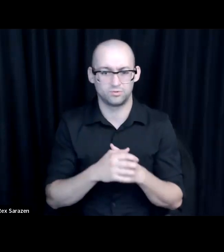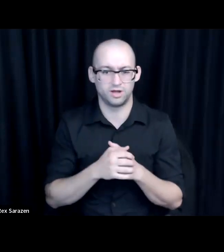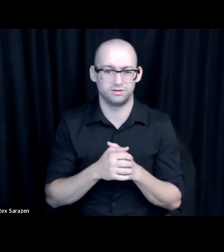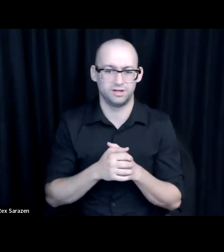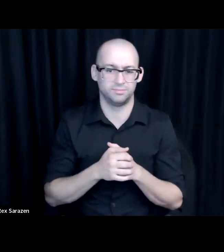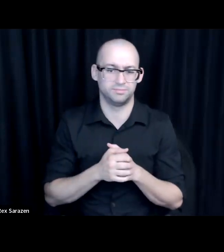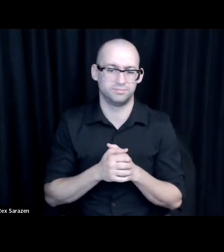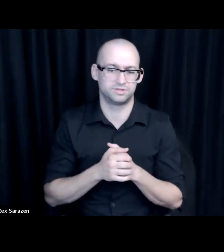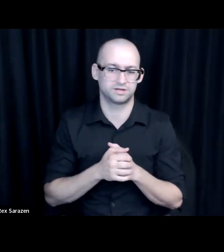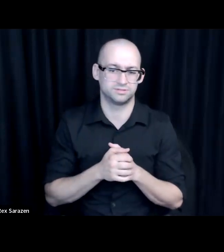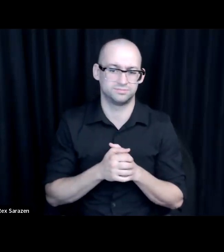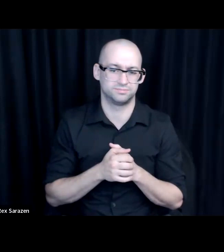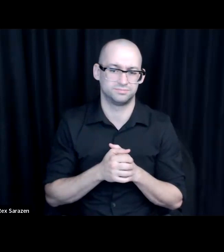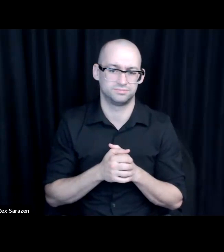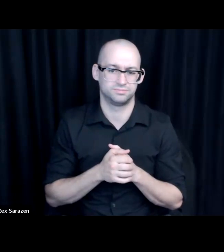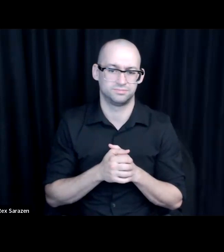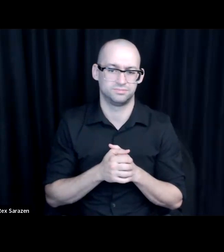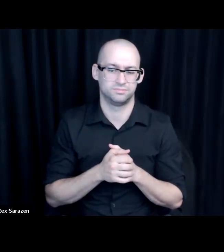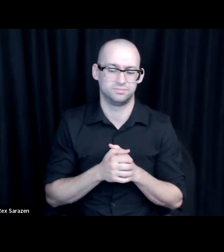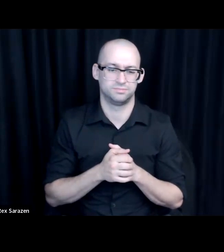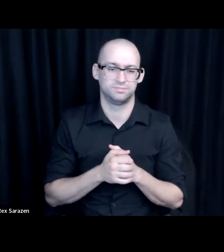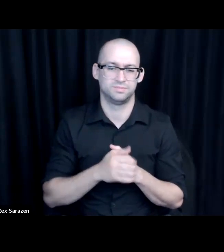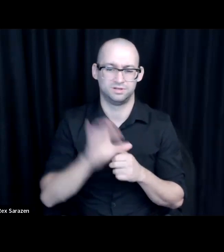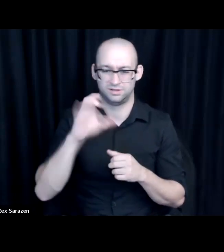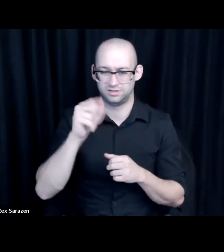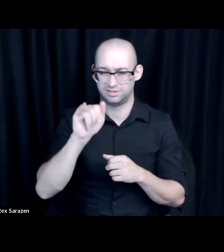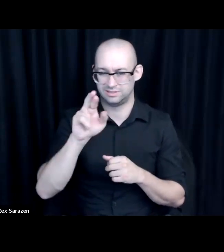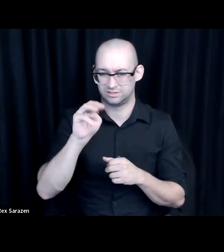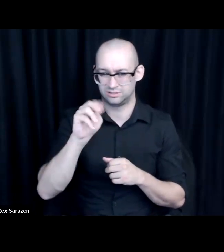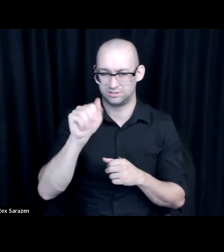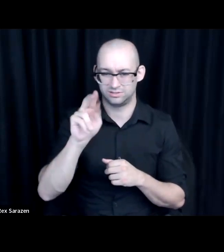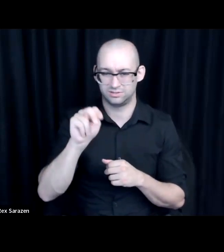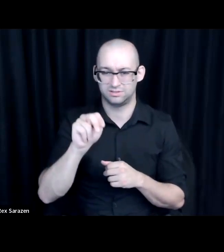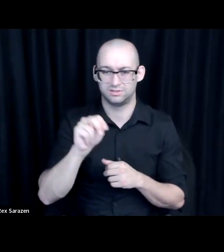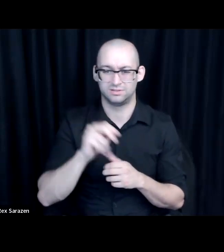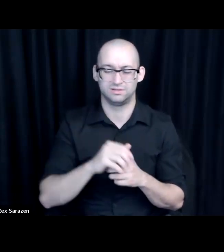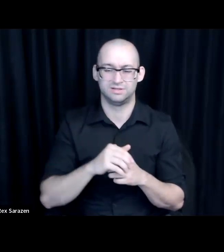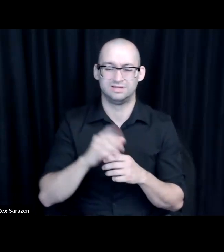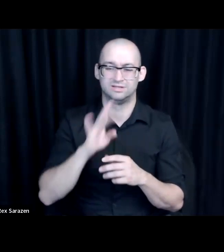After hearing the Chairman of Tule River speak about his cell phone tower, I don't think it's